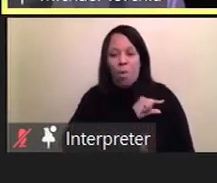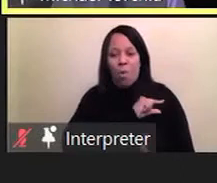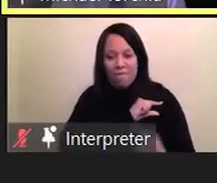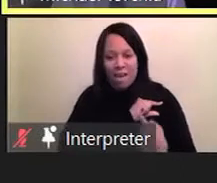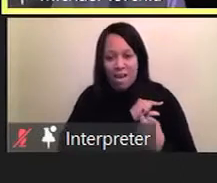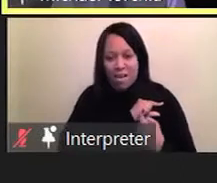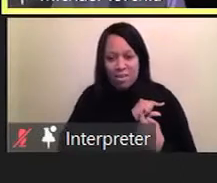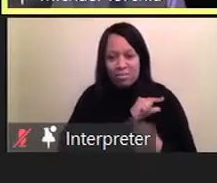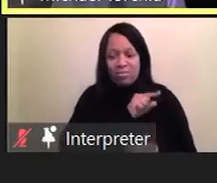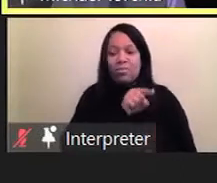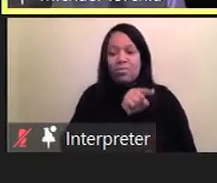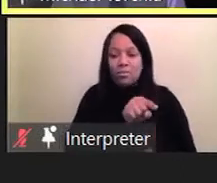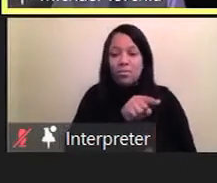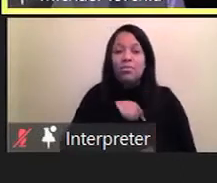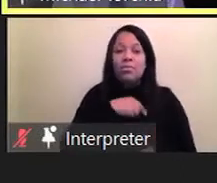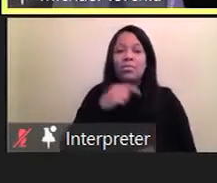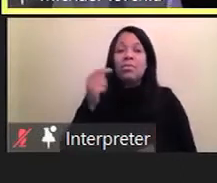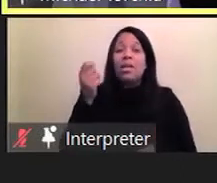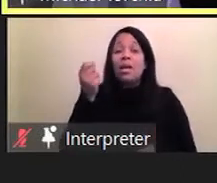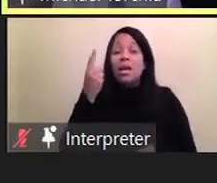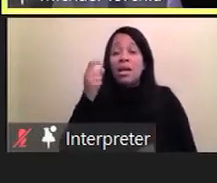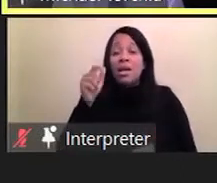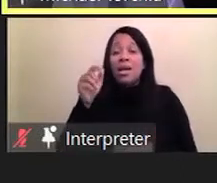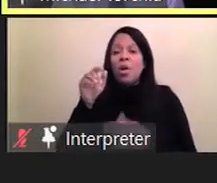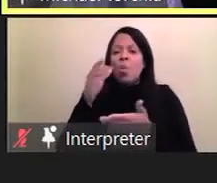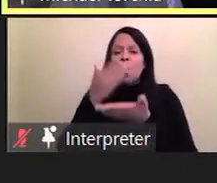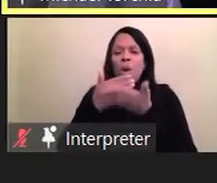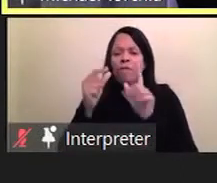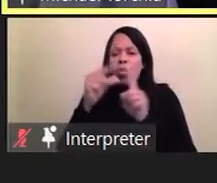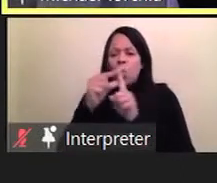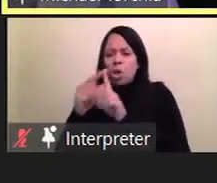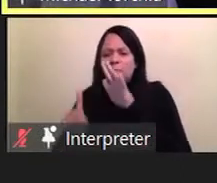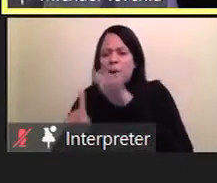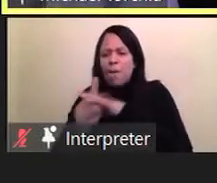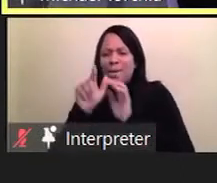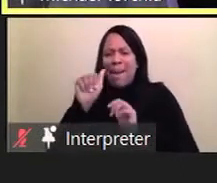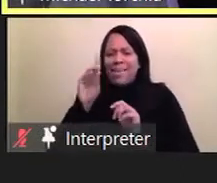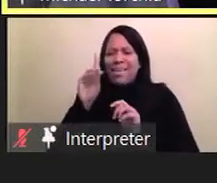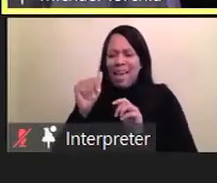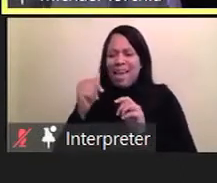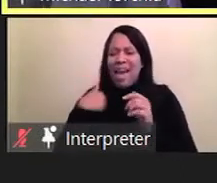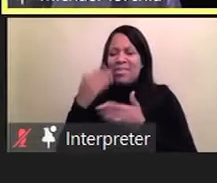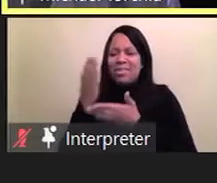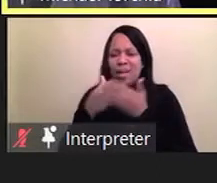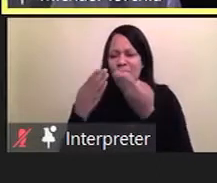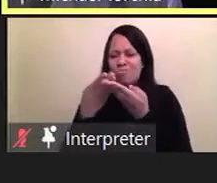has some other meaning, some broader meaning. So what is a qualified individual with a disability?